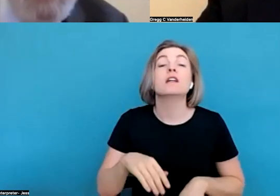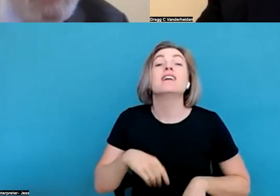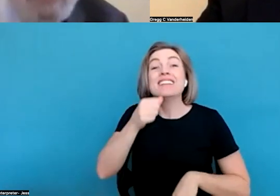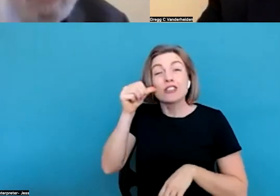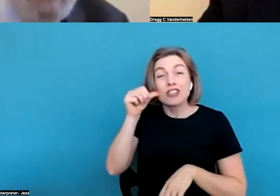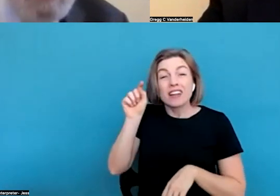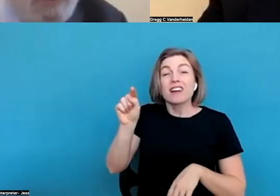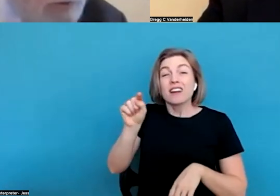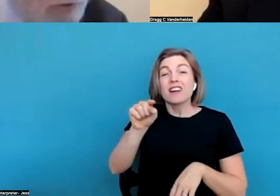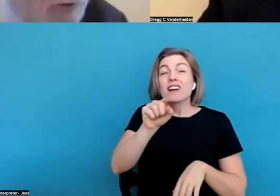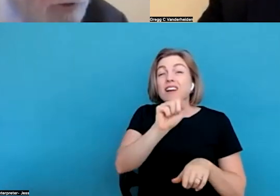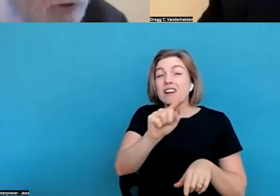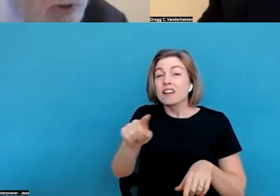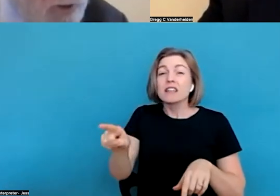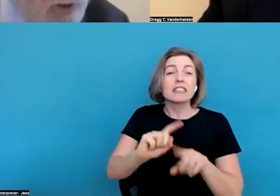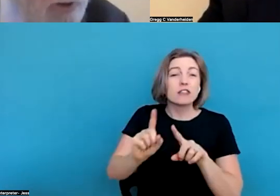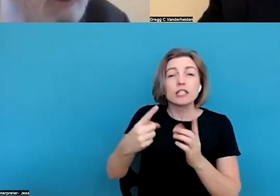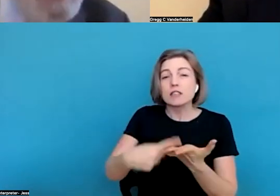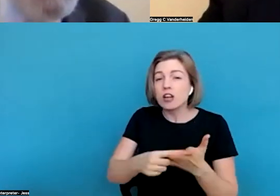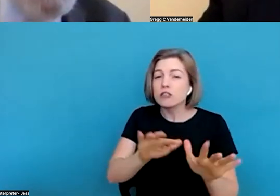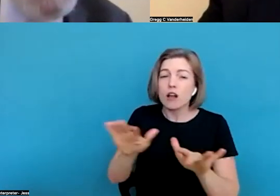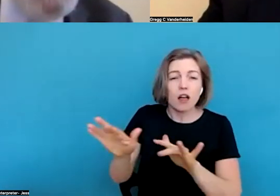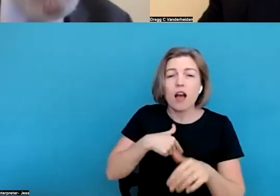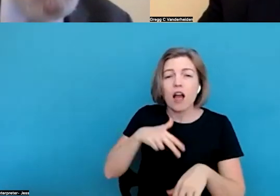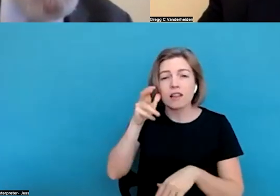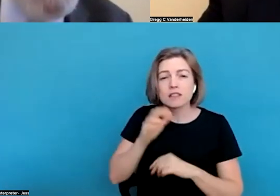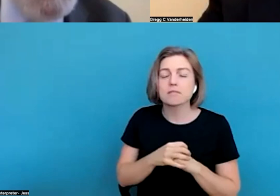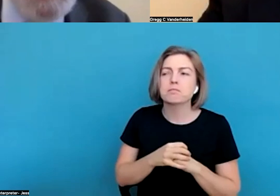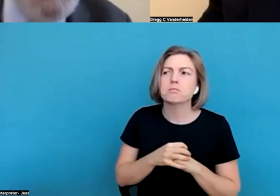these various discussions, it occurred to me that over time,